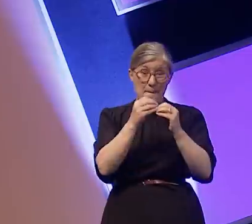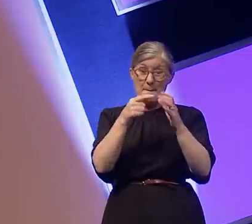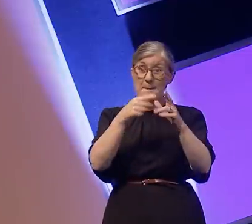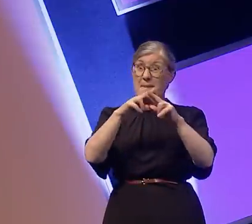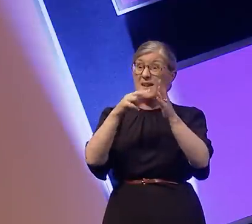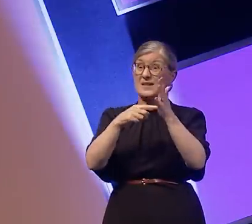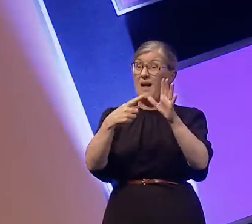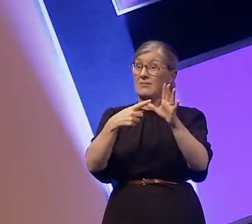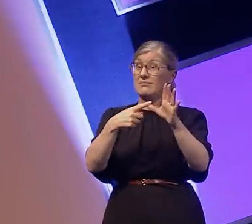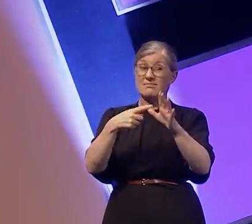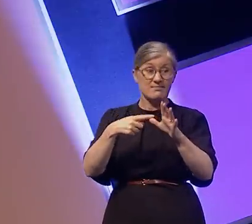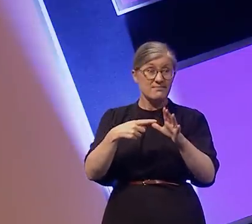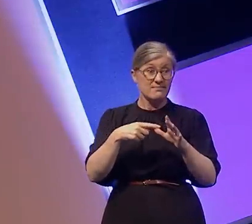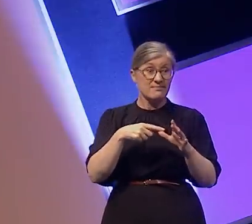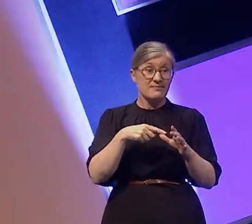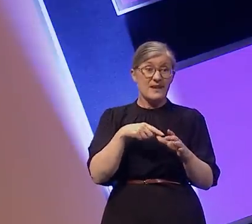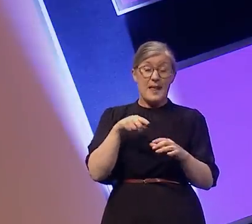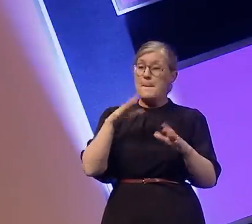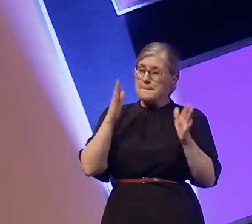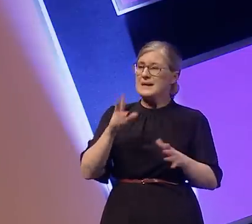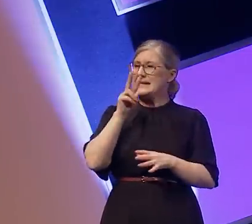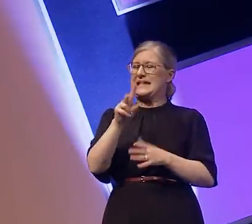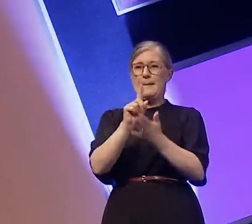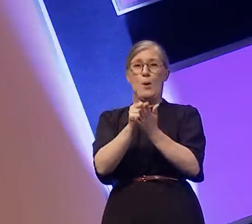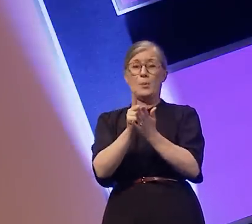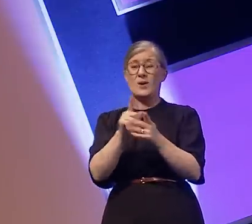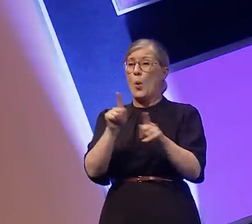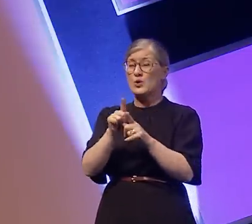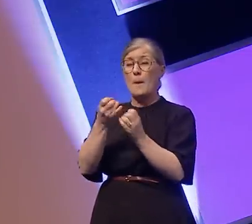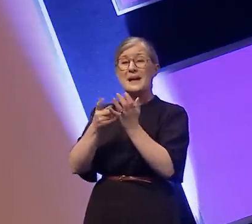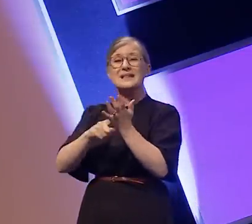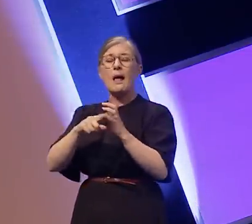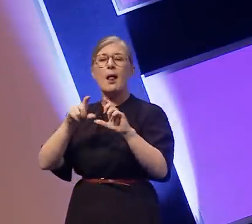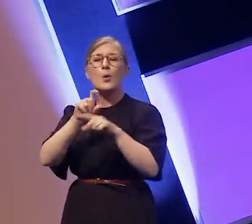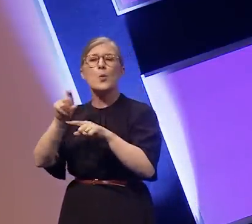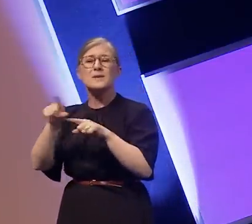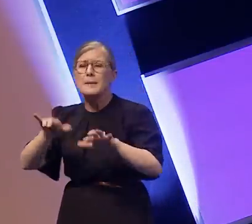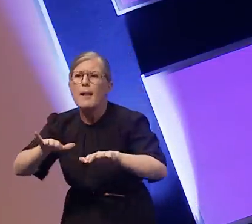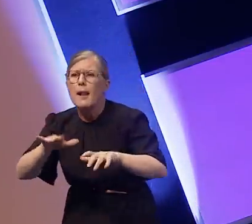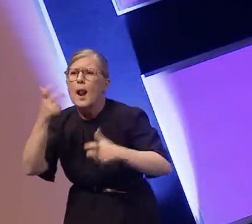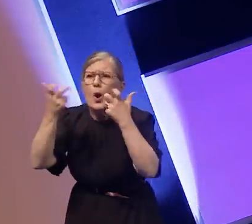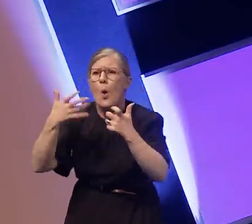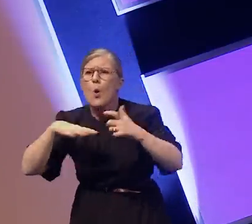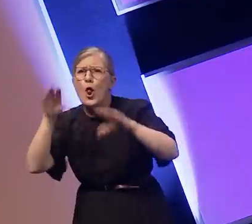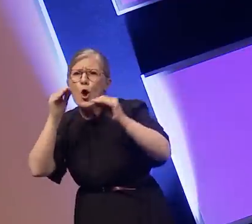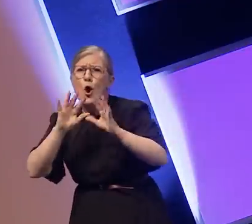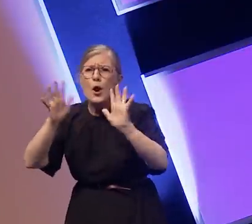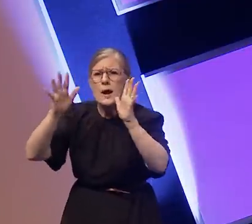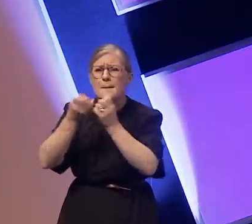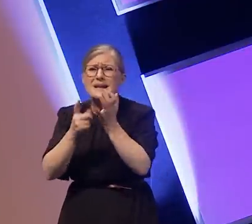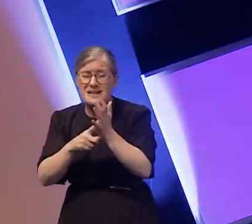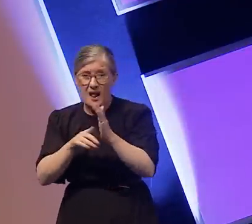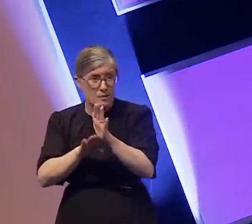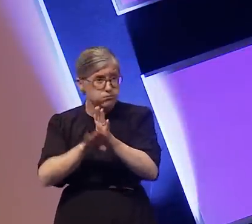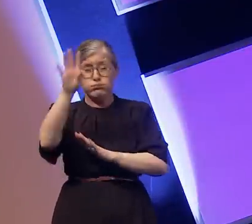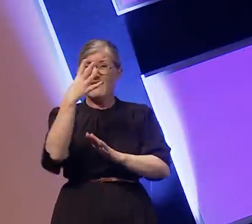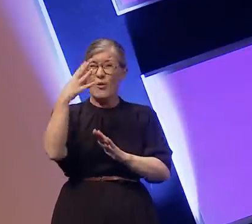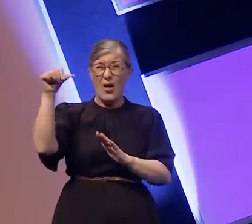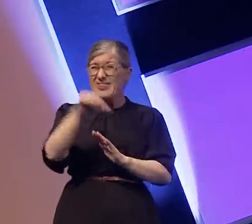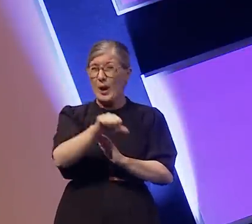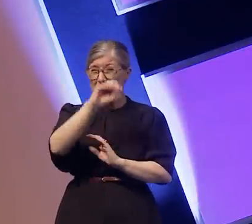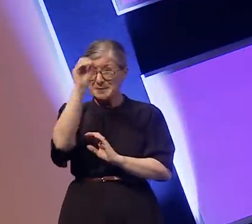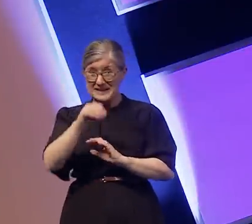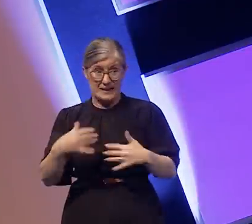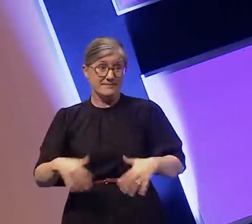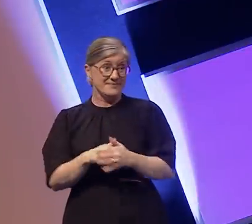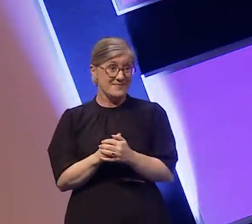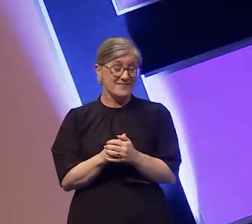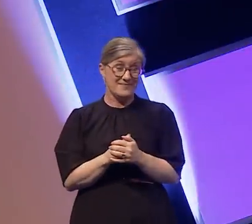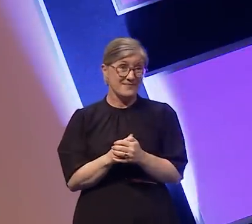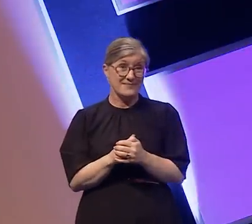BSL courses rose by 4000 percent. I have had so many so many deaf people